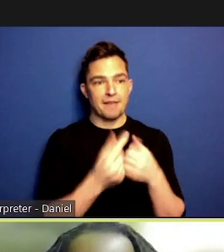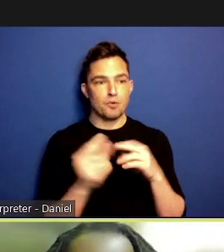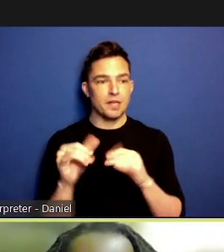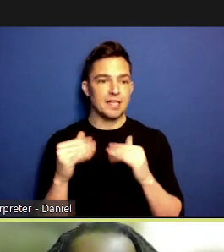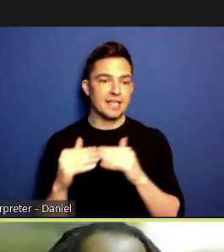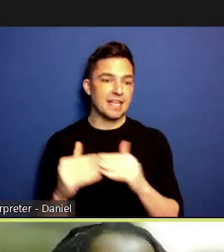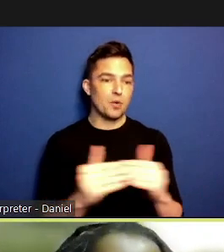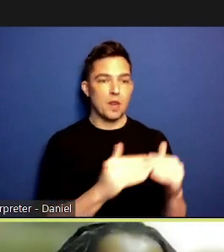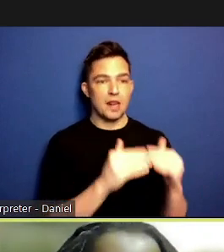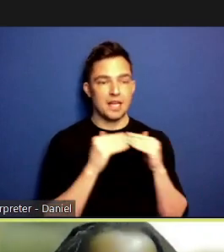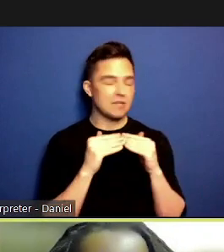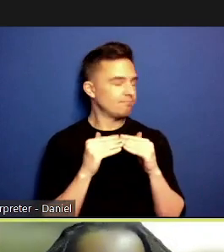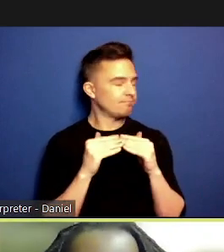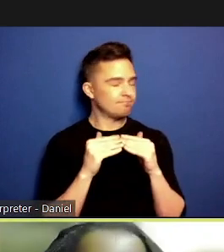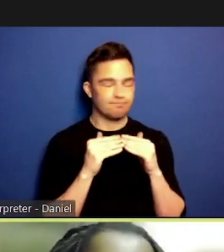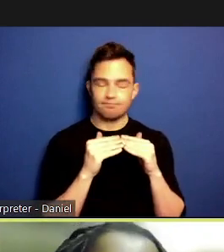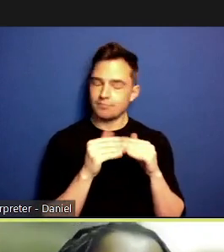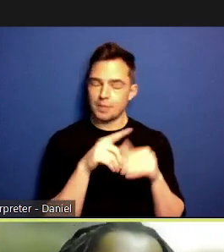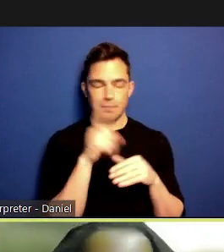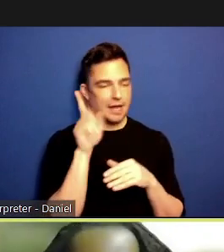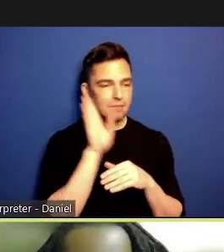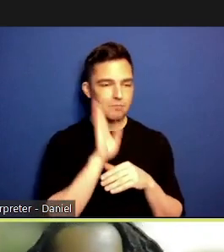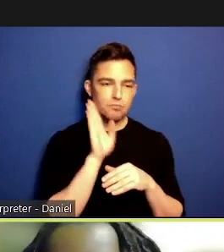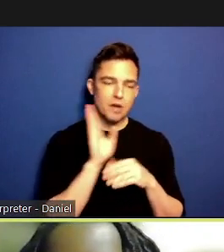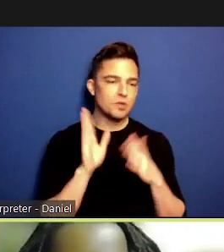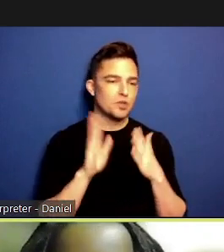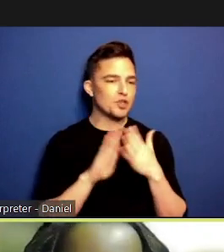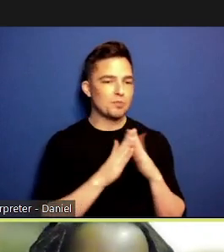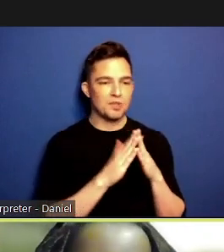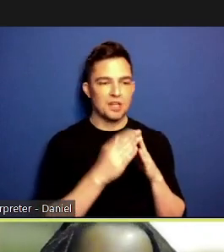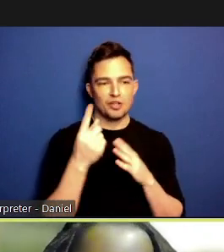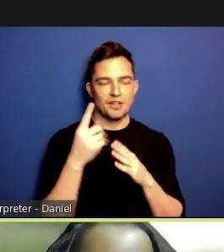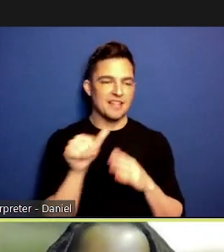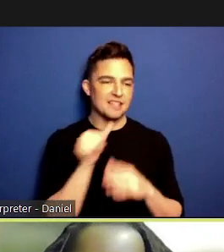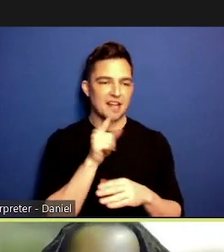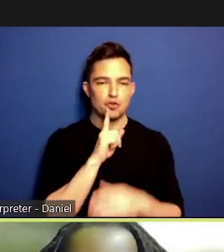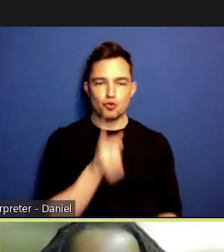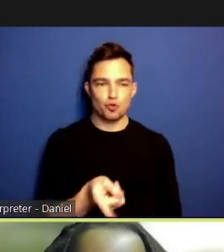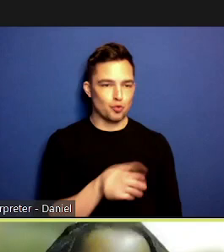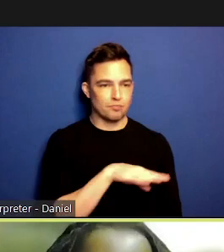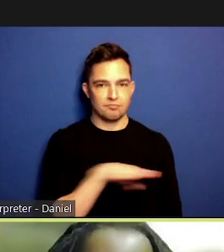But black and brown communities understand that that is not true. Folks from marginalized